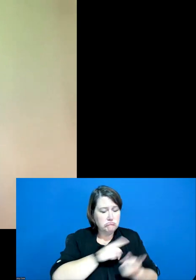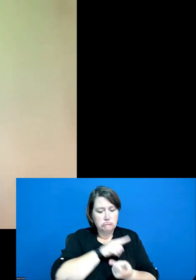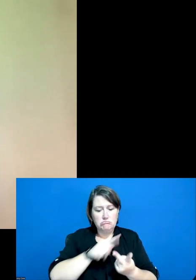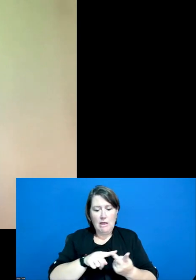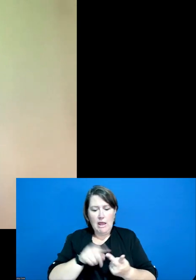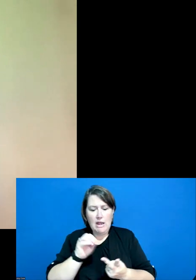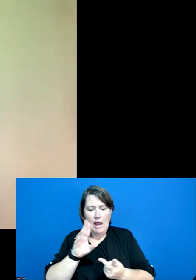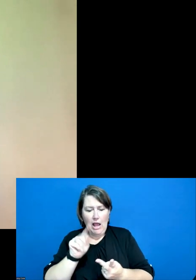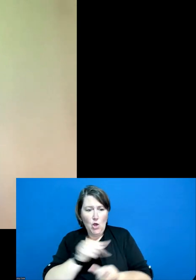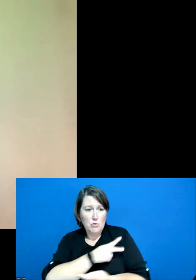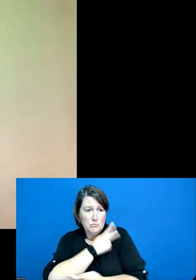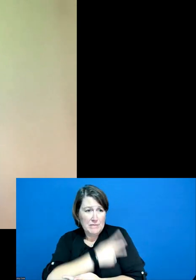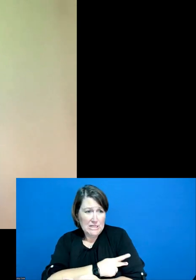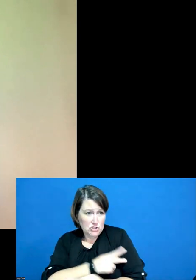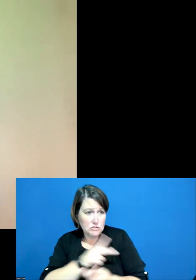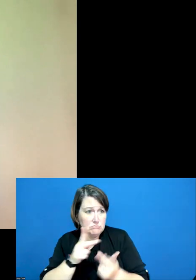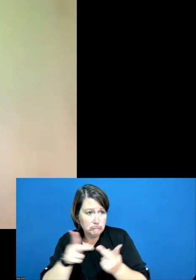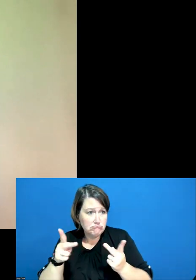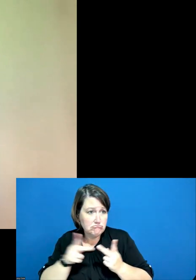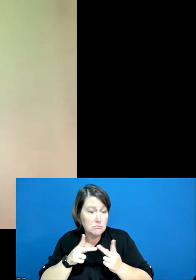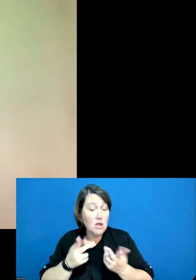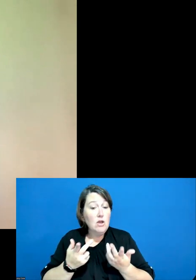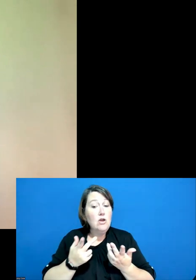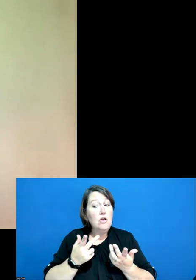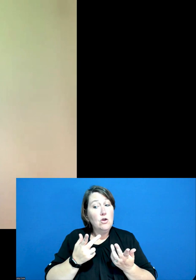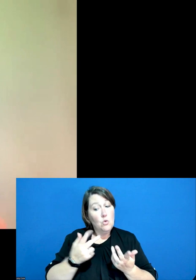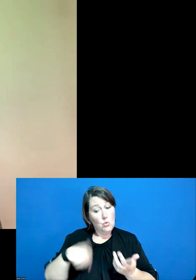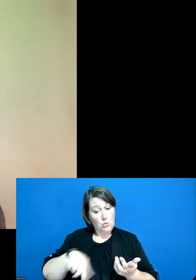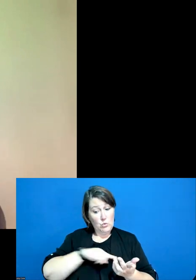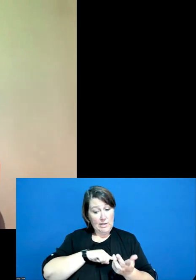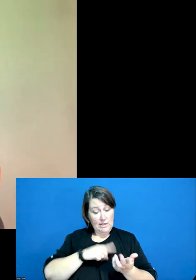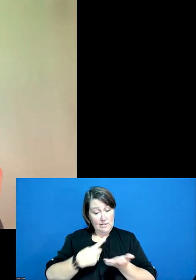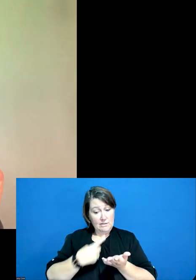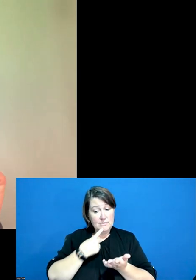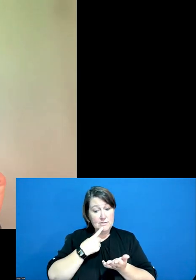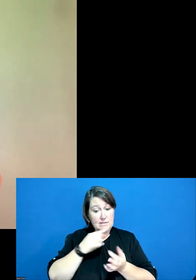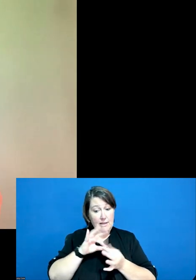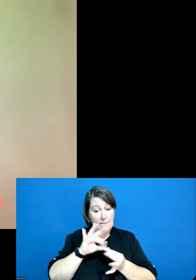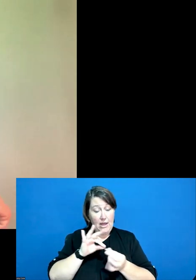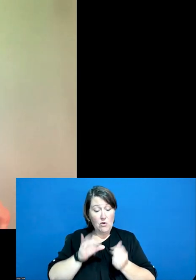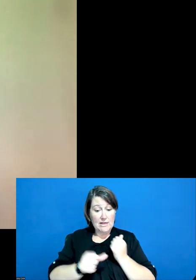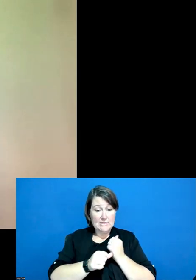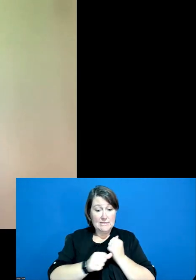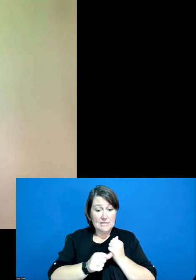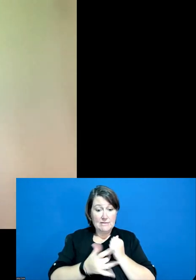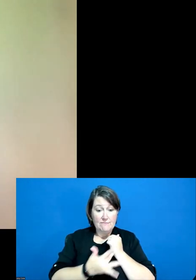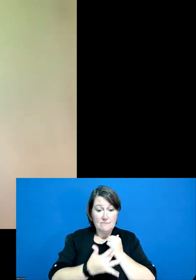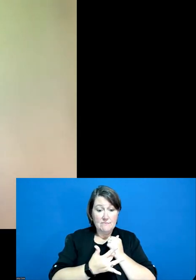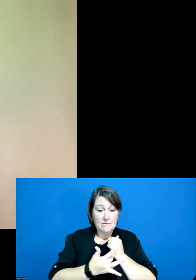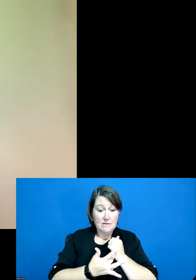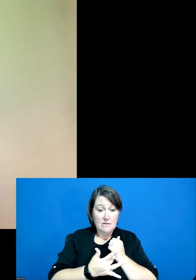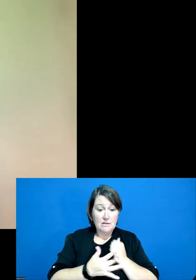And then, keep in mind, when we say assistive technology. Having a clear map to me is an assistive technology.